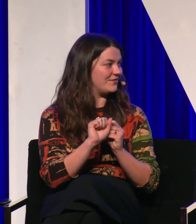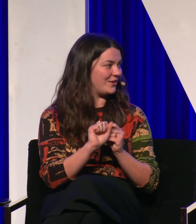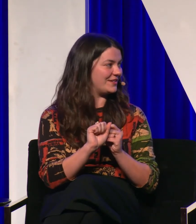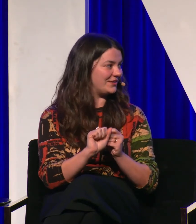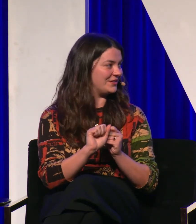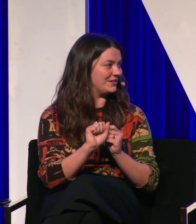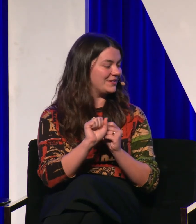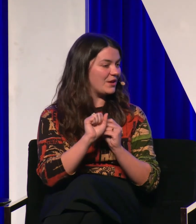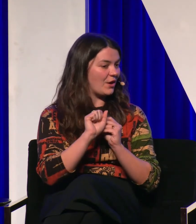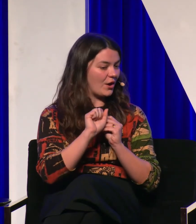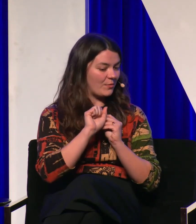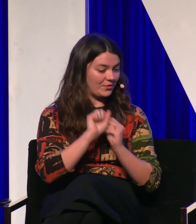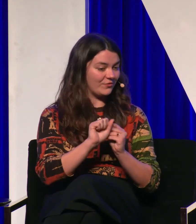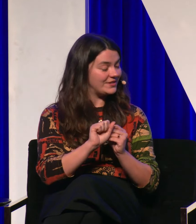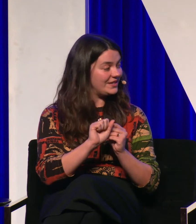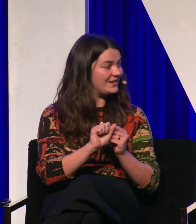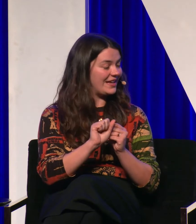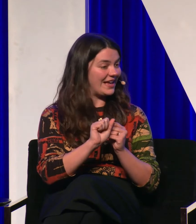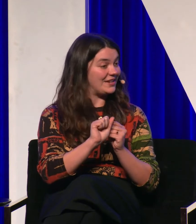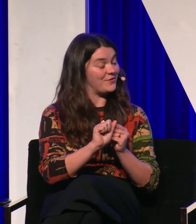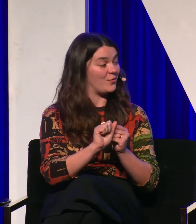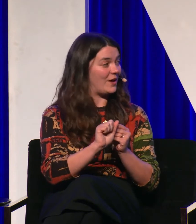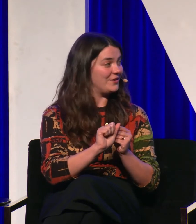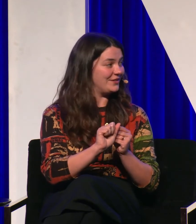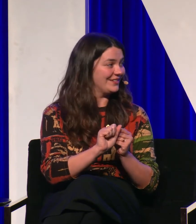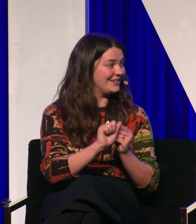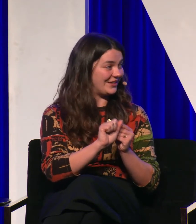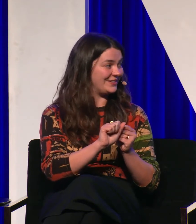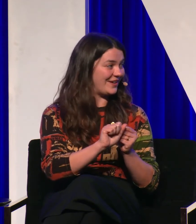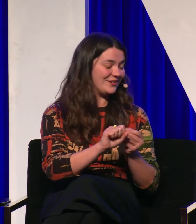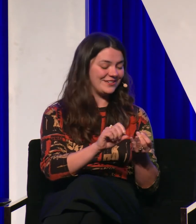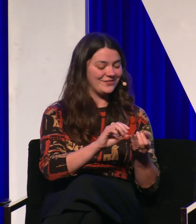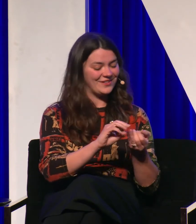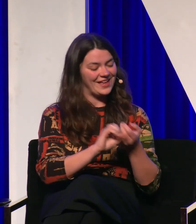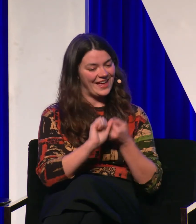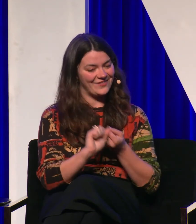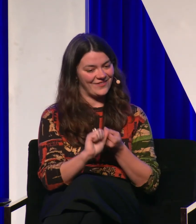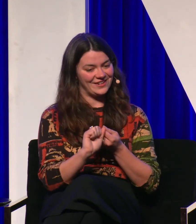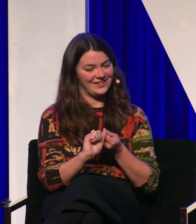First Nations sovereignty? And if not, why not justify yourself?'' And finally,